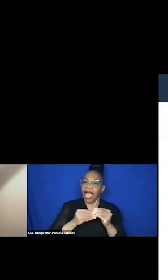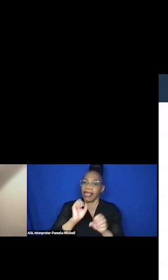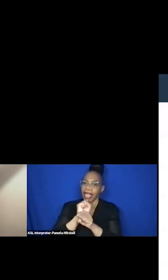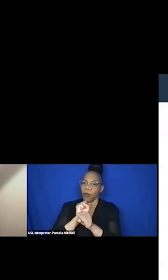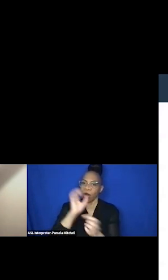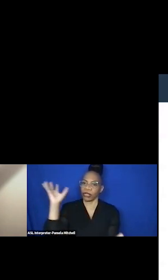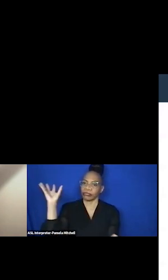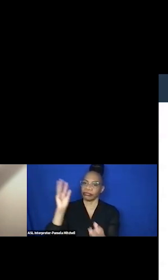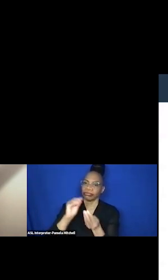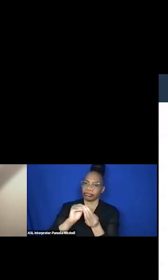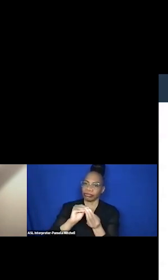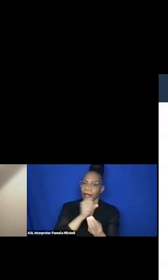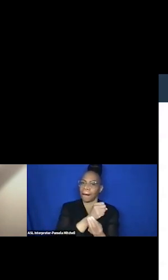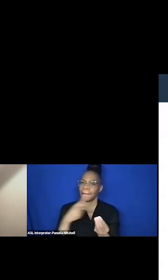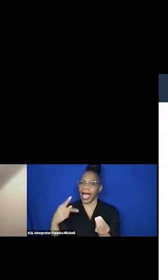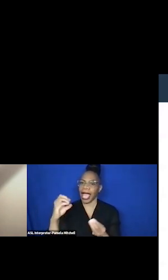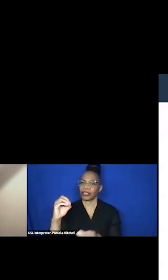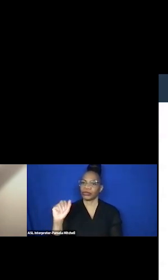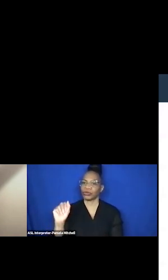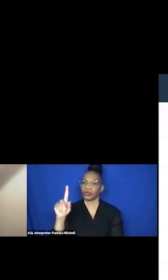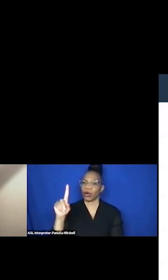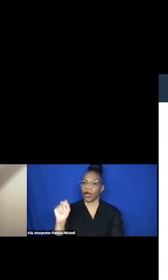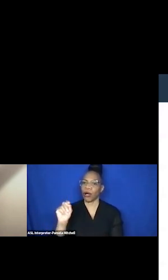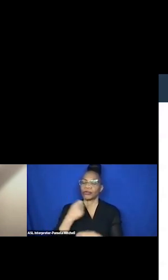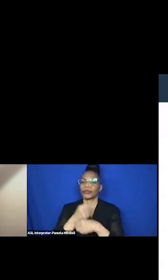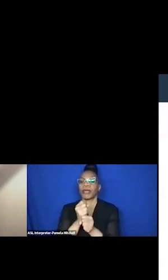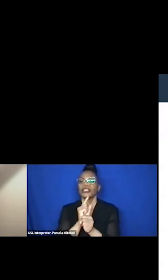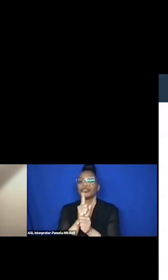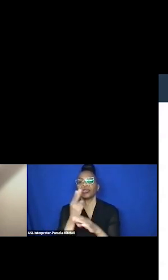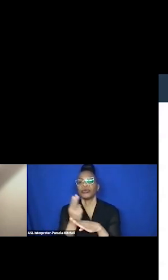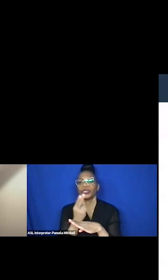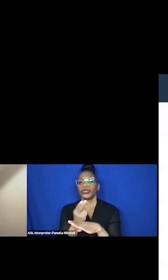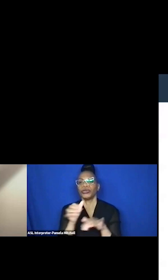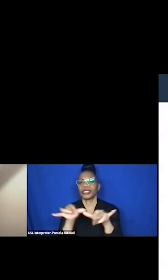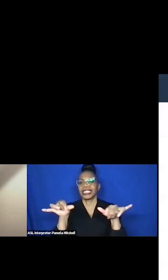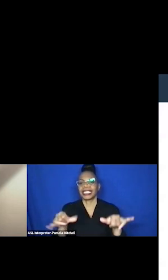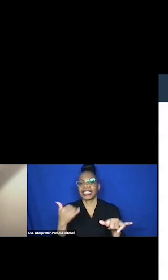to make sure that we are using that system to have a good baseline of data.